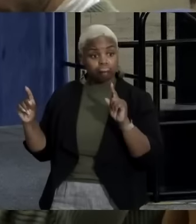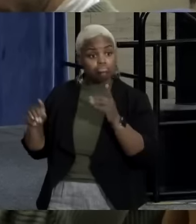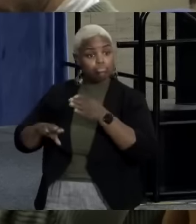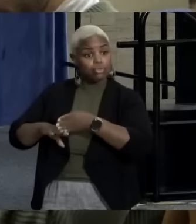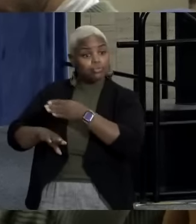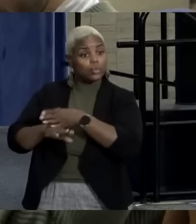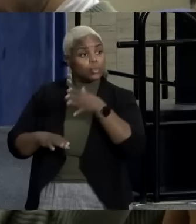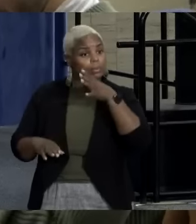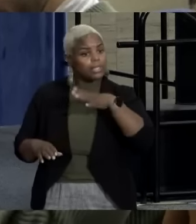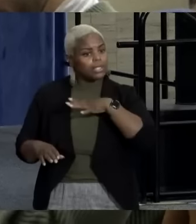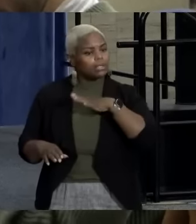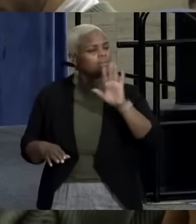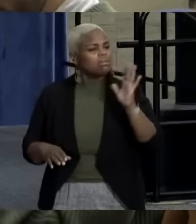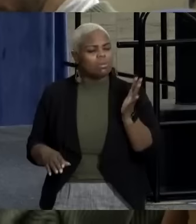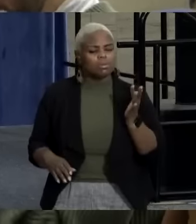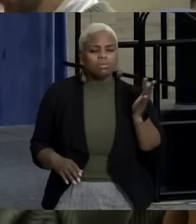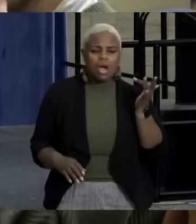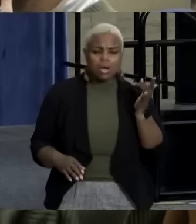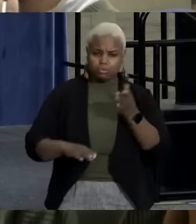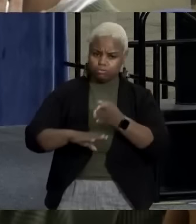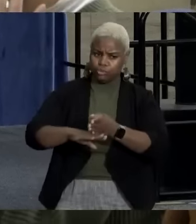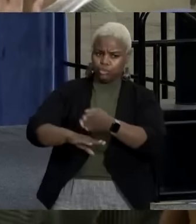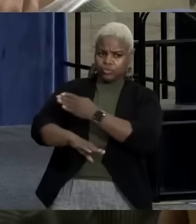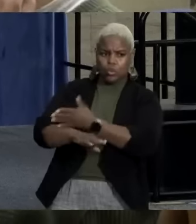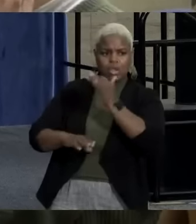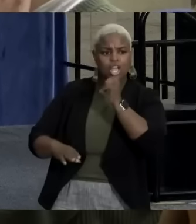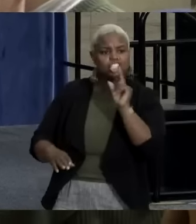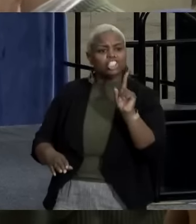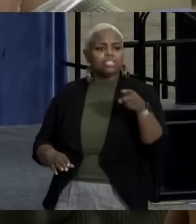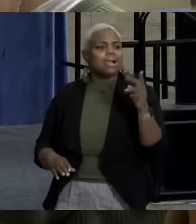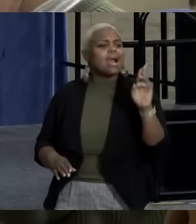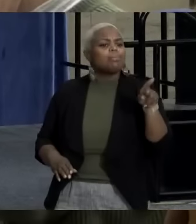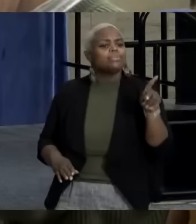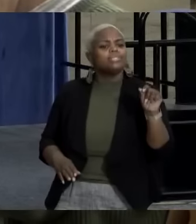a medical breakthrough and not just the updating of guidance today? And also,